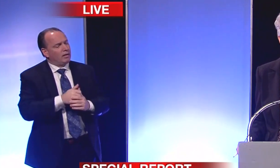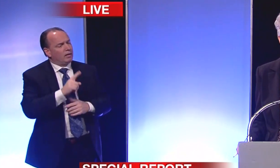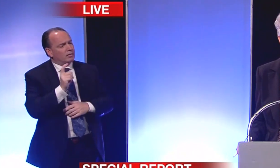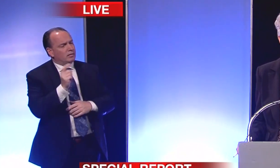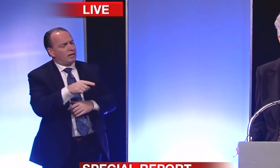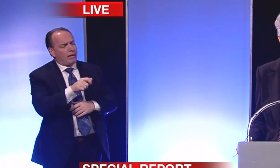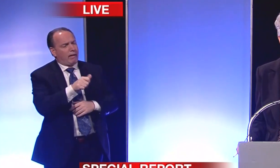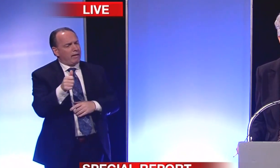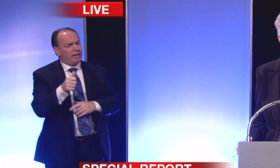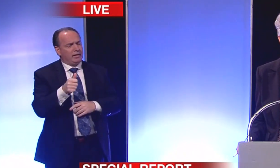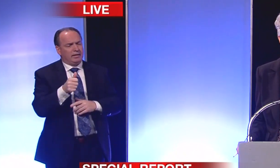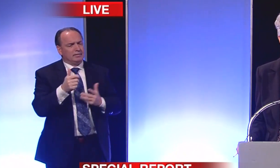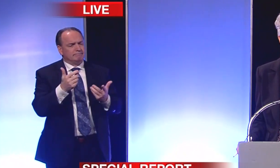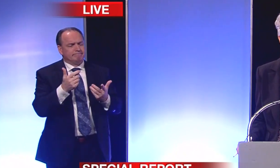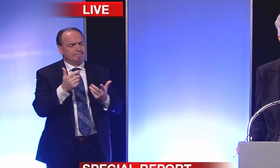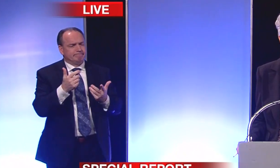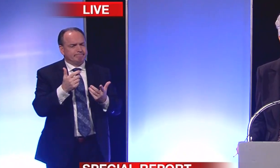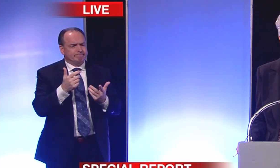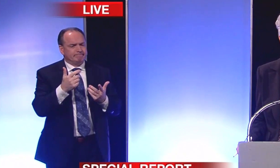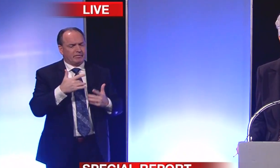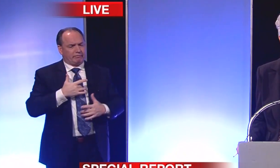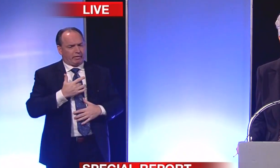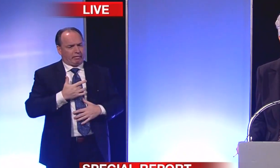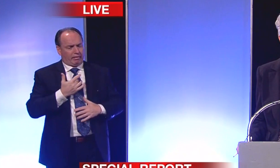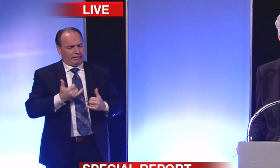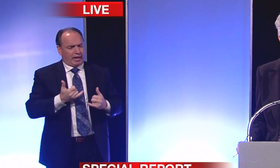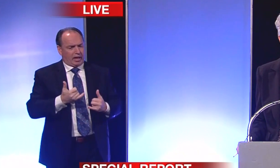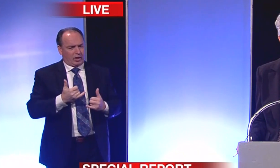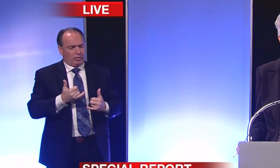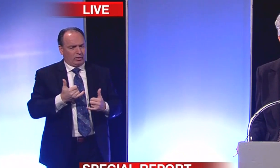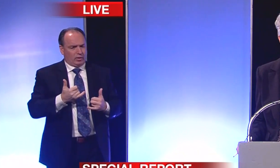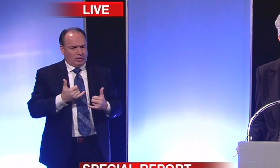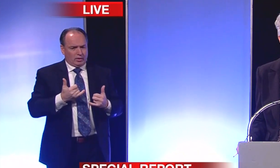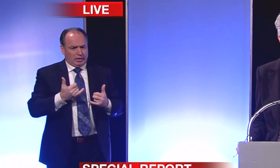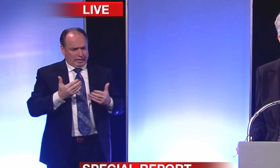TALK ERIE? HI, THIS IS JAMIE FROM